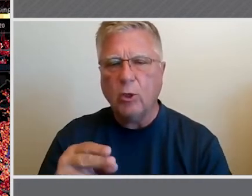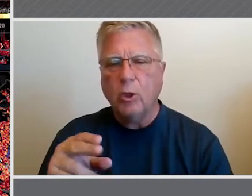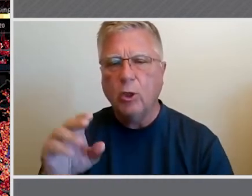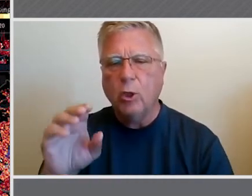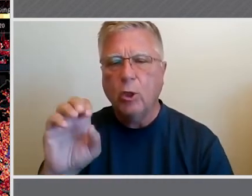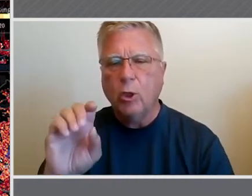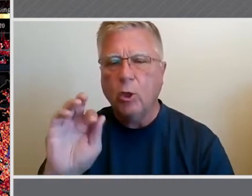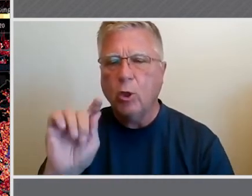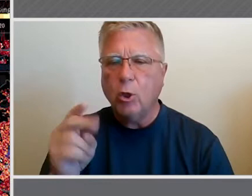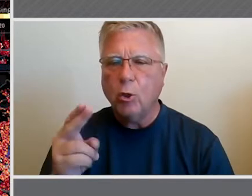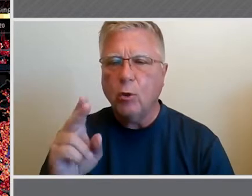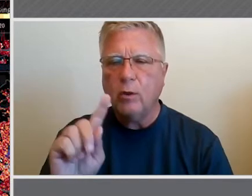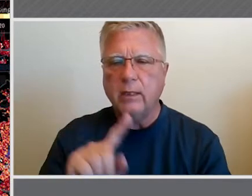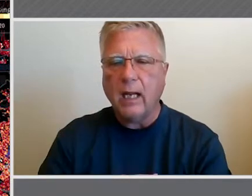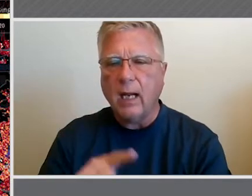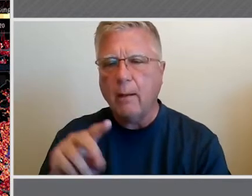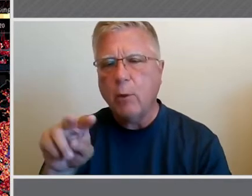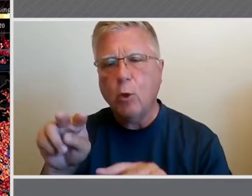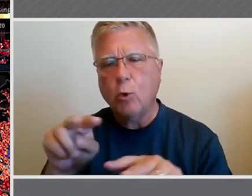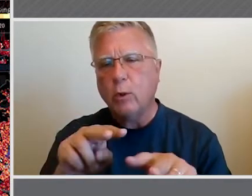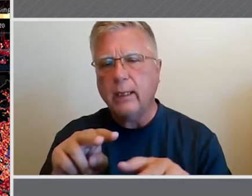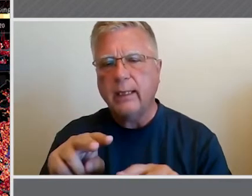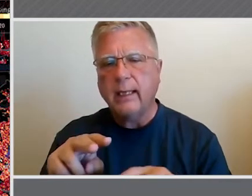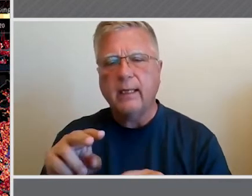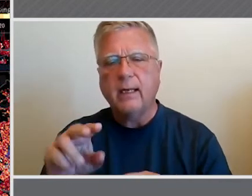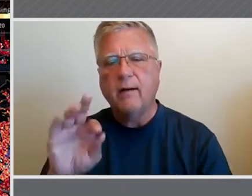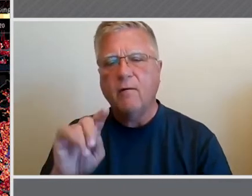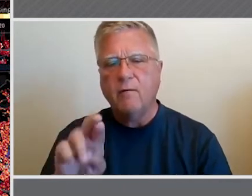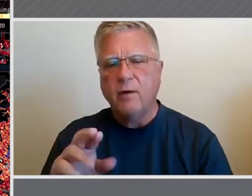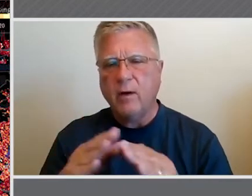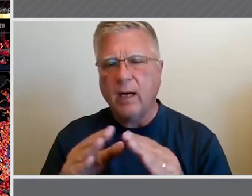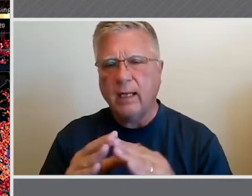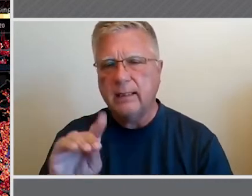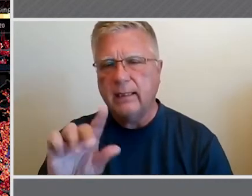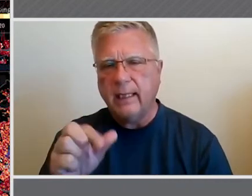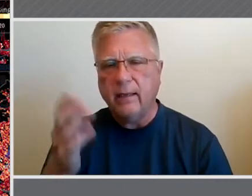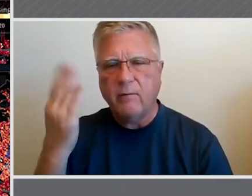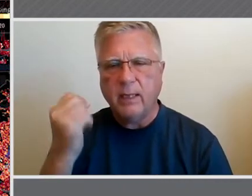Fair Housing data over the years and what could be affecting the fair housing situation